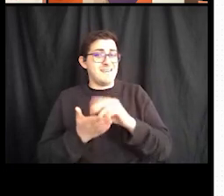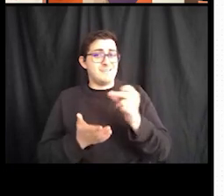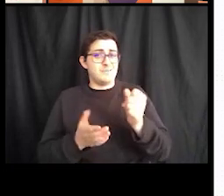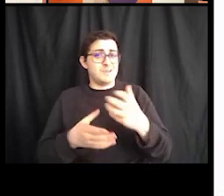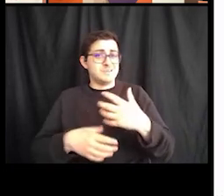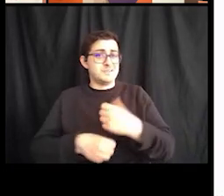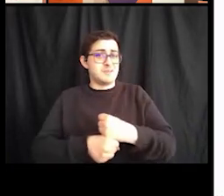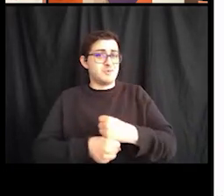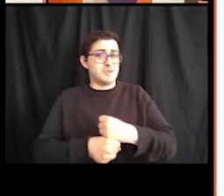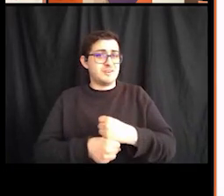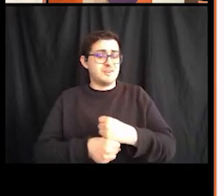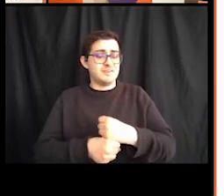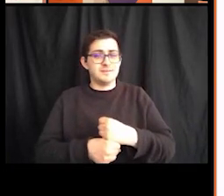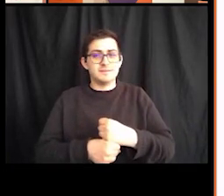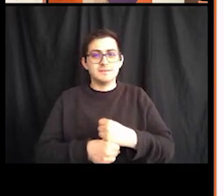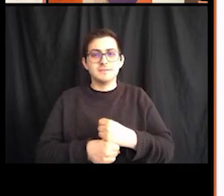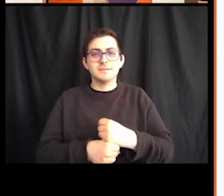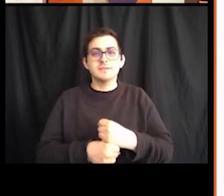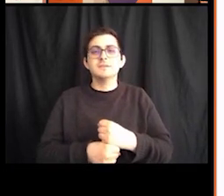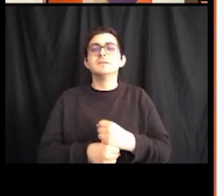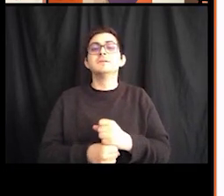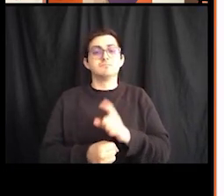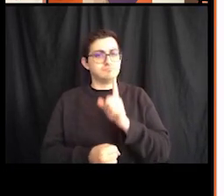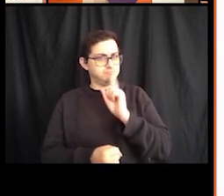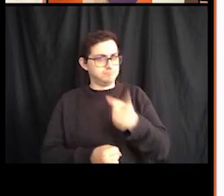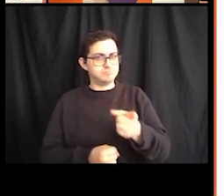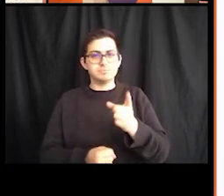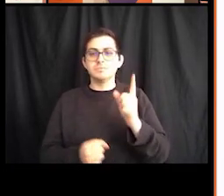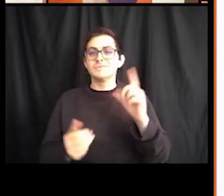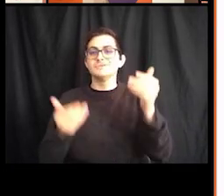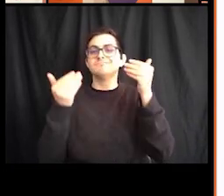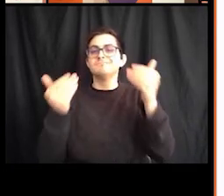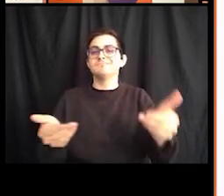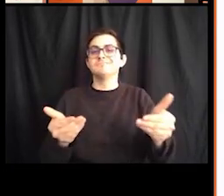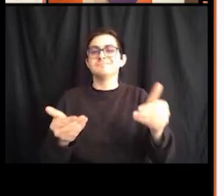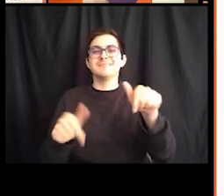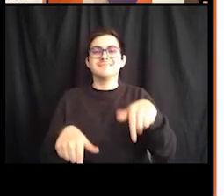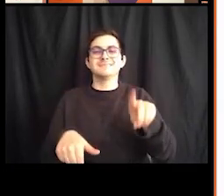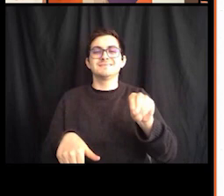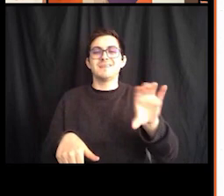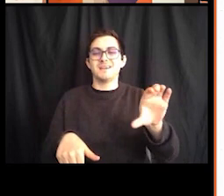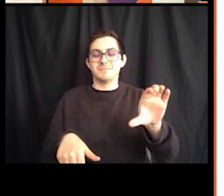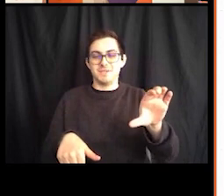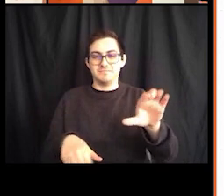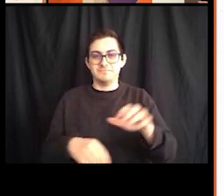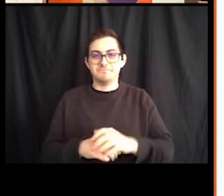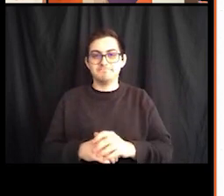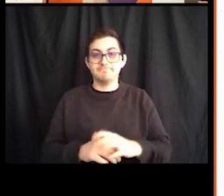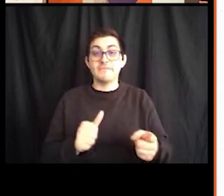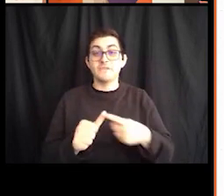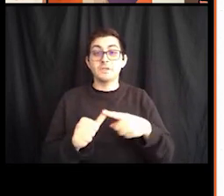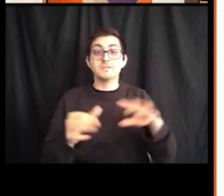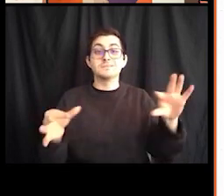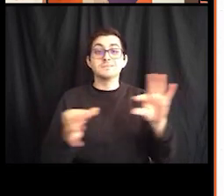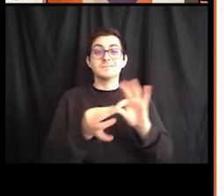Just observe me in the document, we'll go through what you went over. First up, we have connector labels. You can add text to your connections